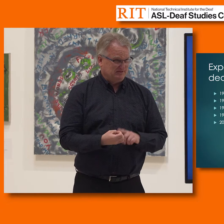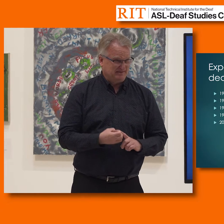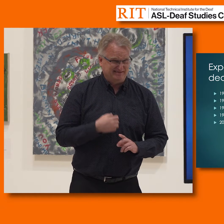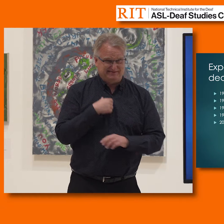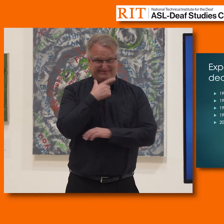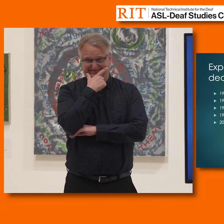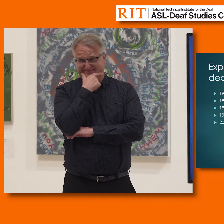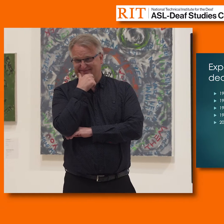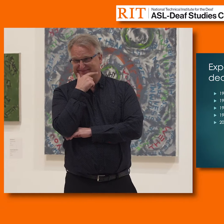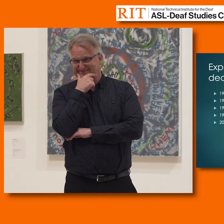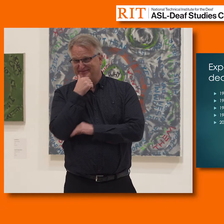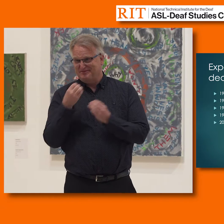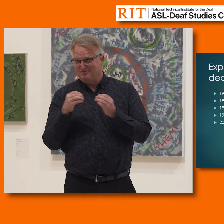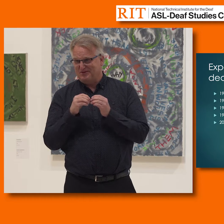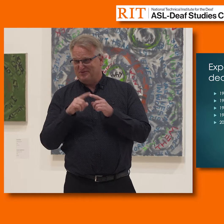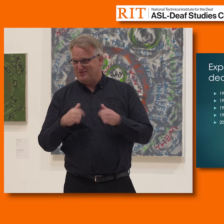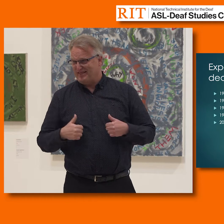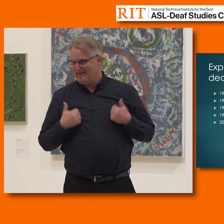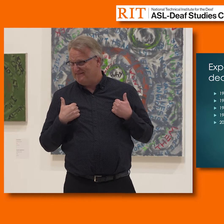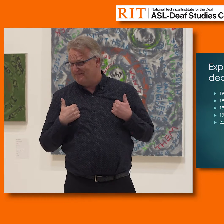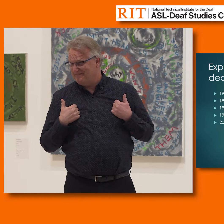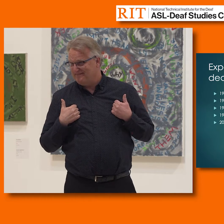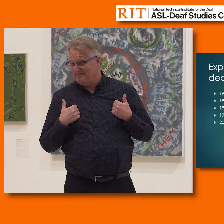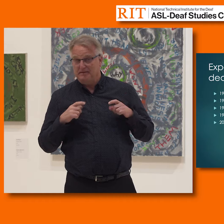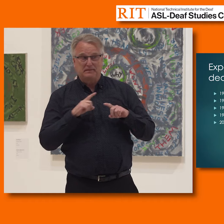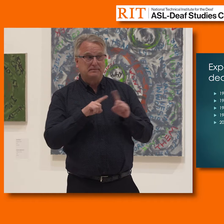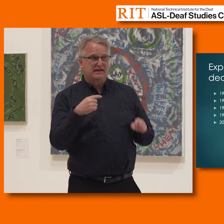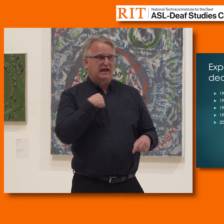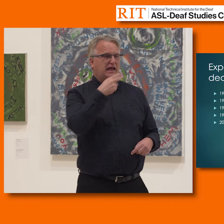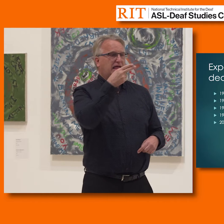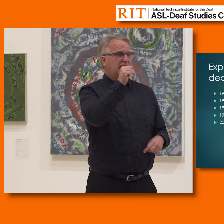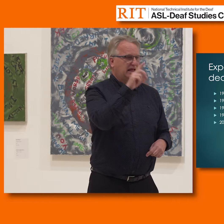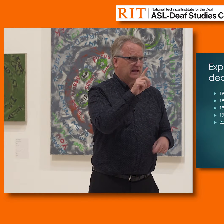And here I got really good evaluations because I was doing some good work.